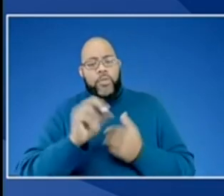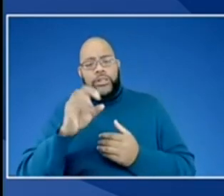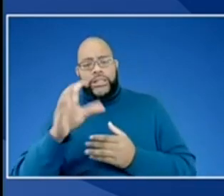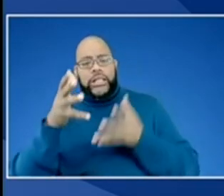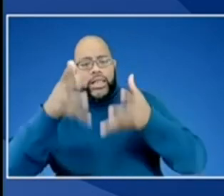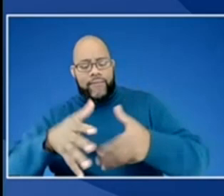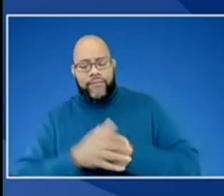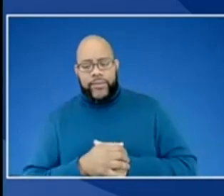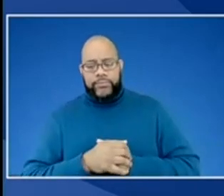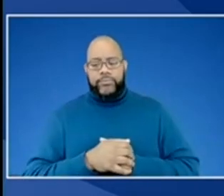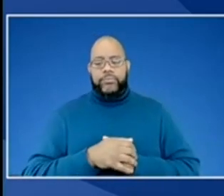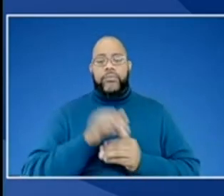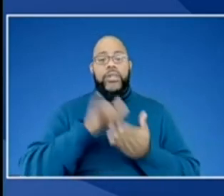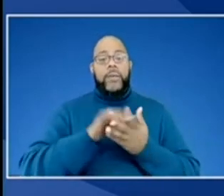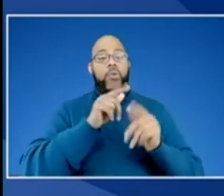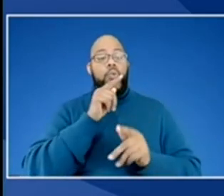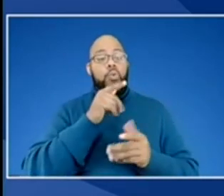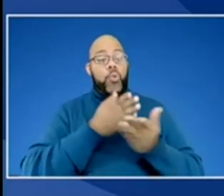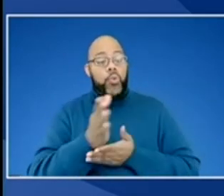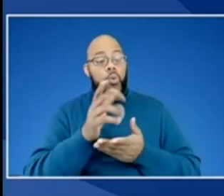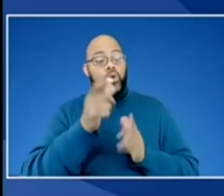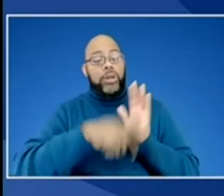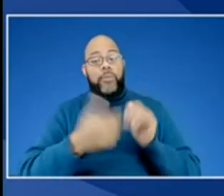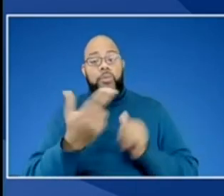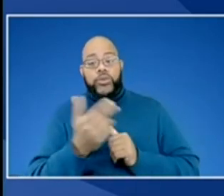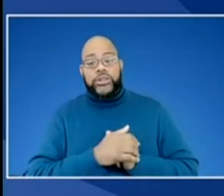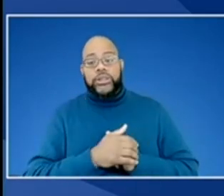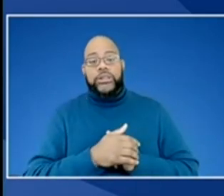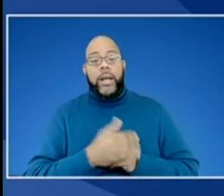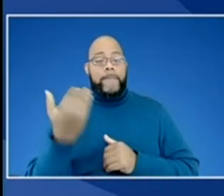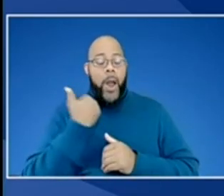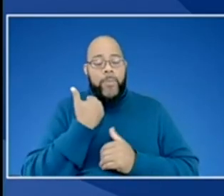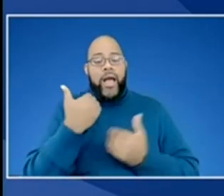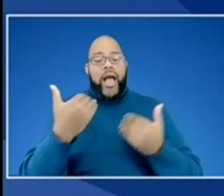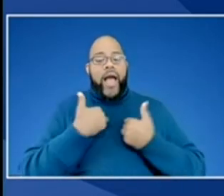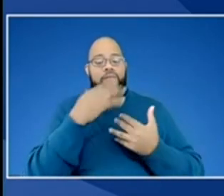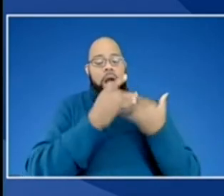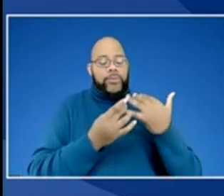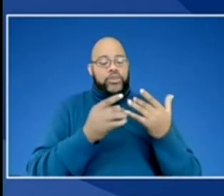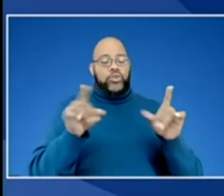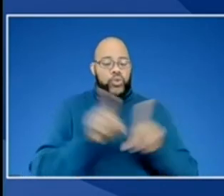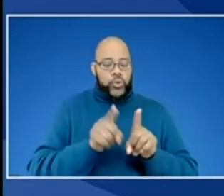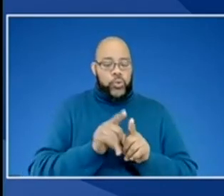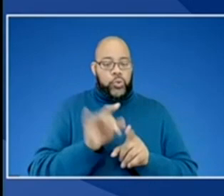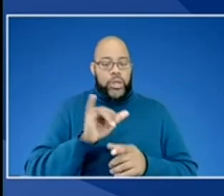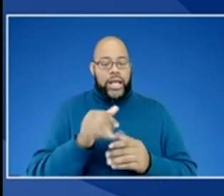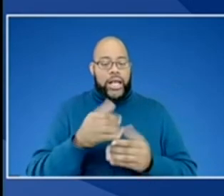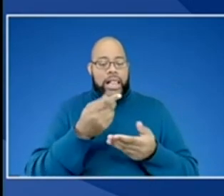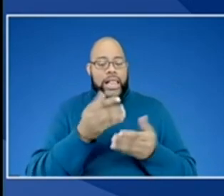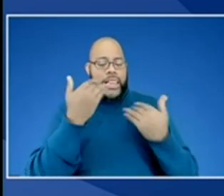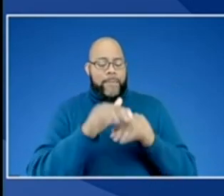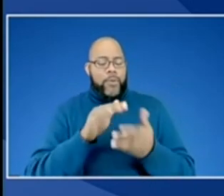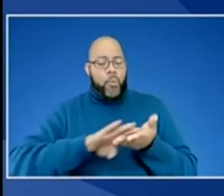So those who went through chapter 13 bankruptcy have options too, like the limited waiver or the other options